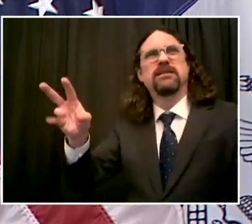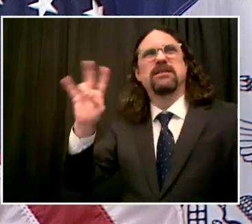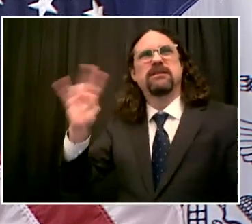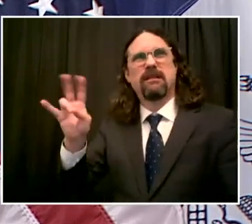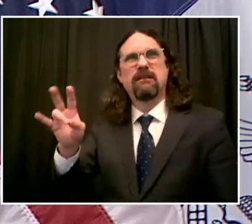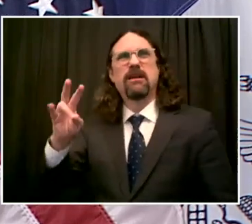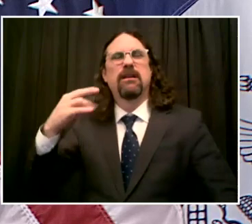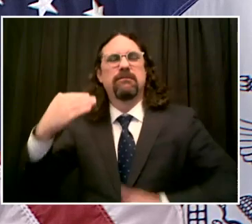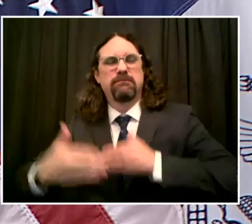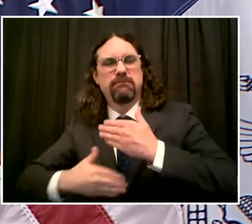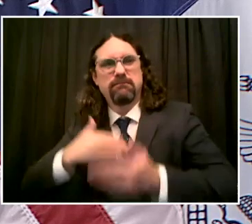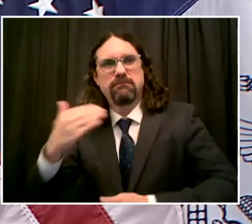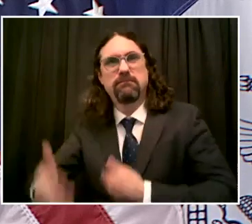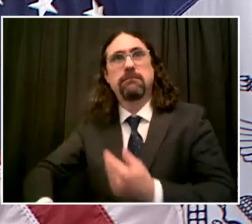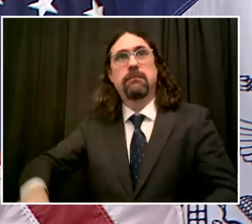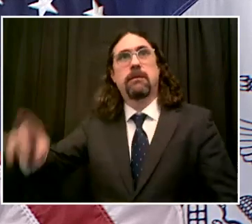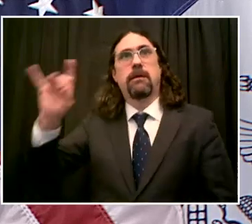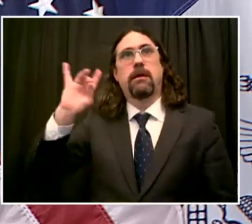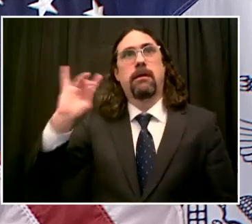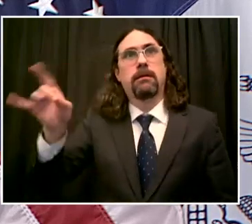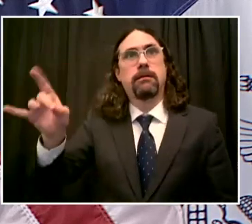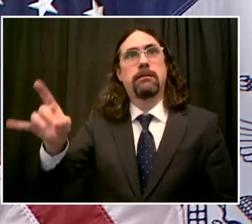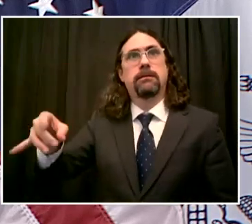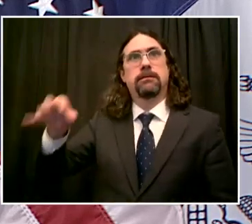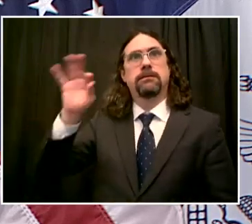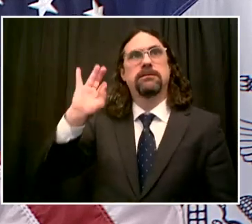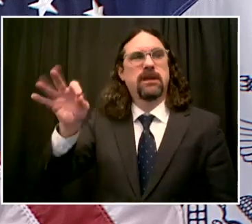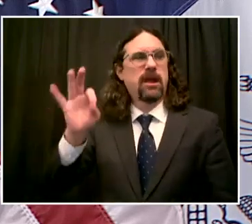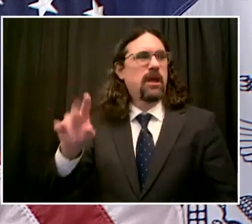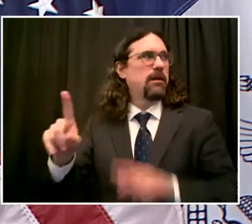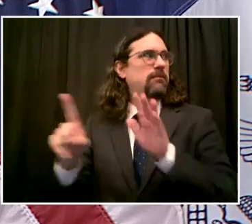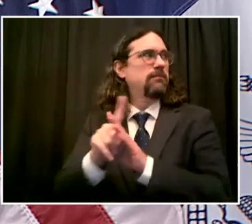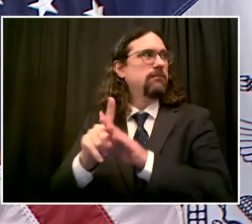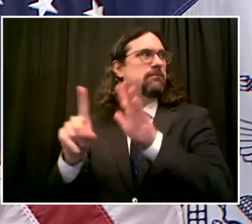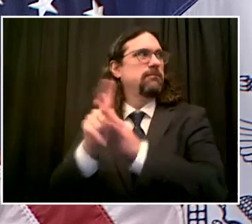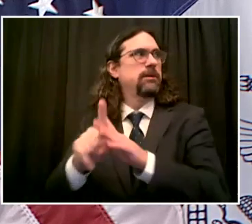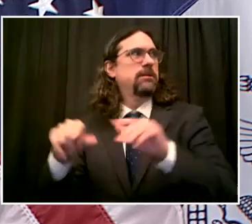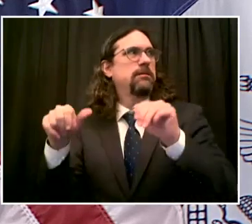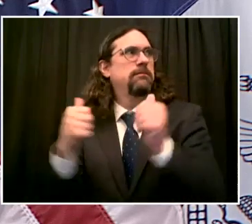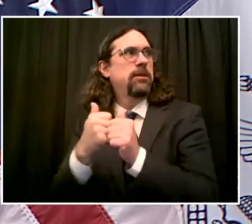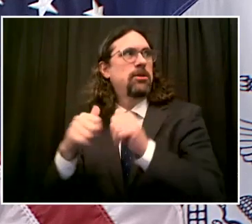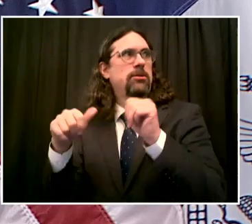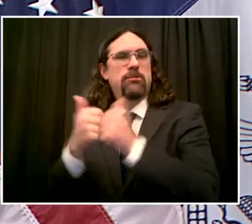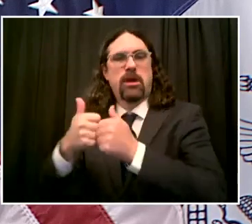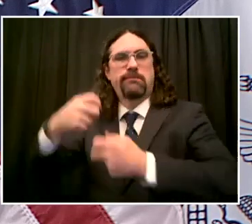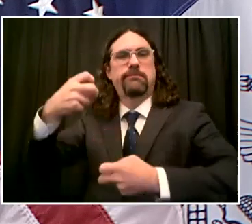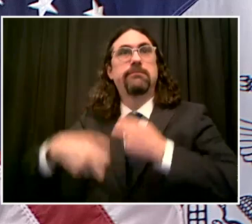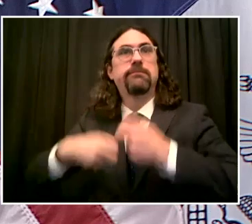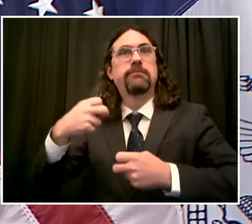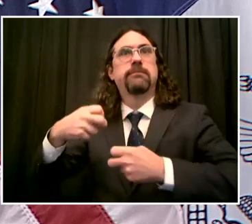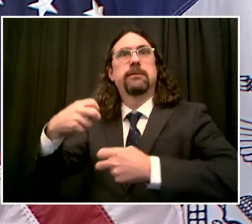DAYS WERE OVR.E IN THE 1980s AND THE 1990s WE DEALT WTHI HORRIFIC CHALLENGES.